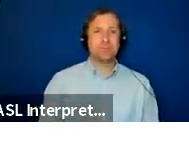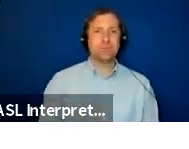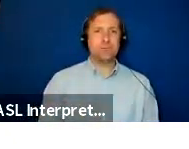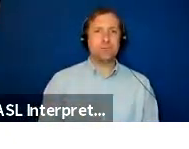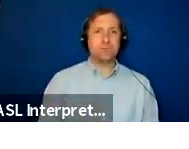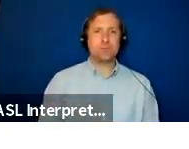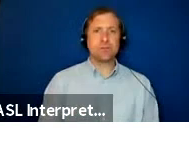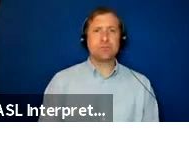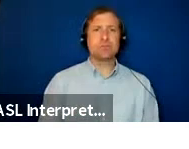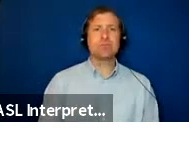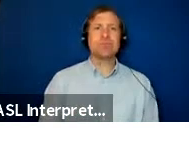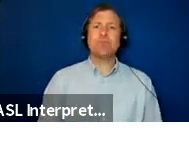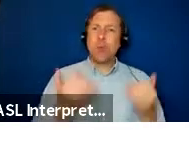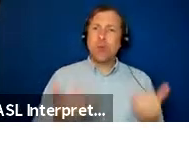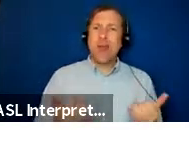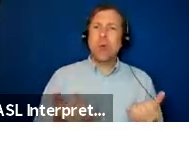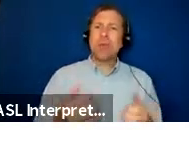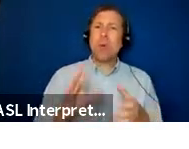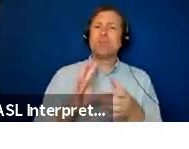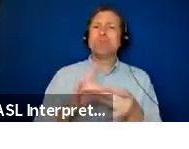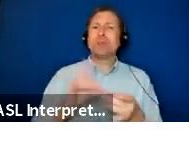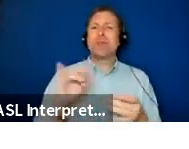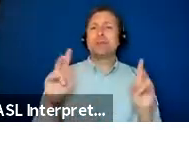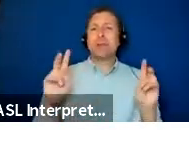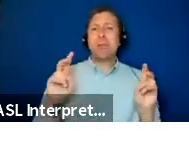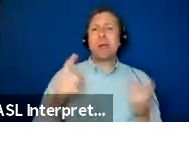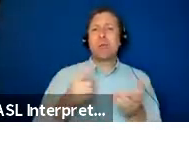Want to just go back to a topic that we touched on earlier. Actually Gabrielle mentioned it at the beginning